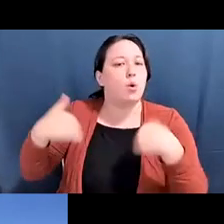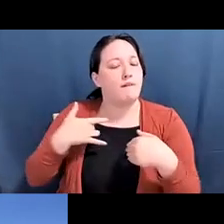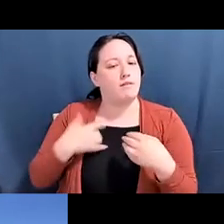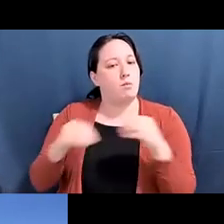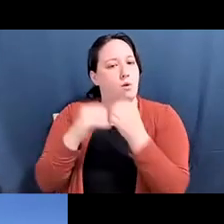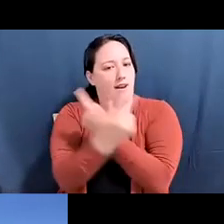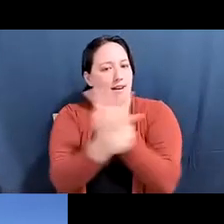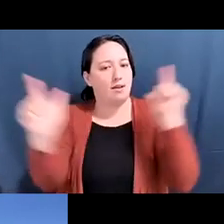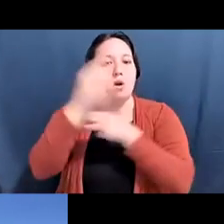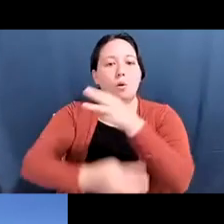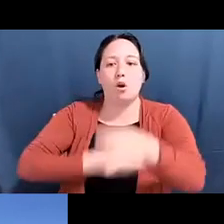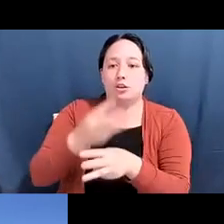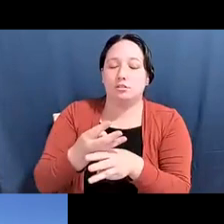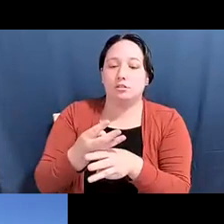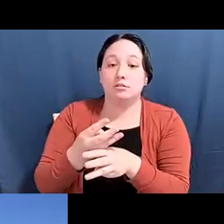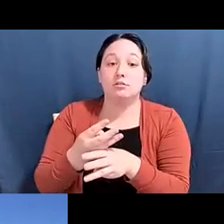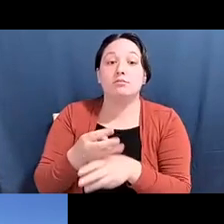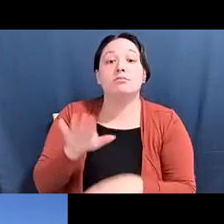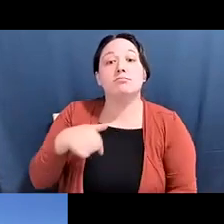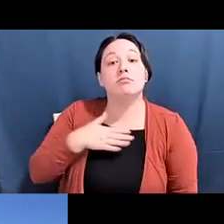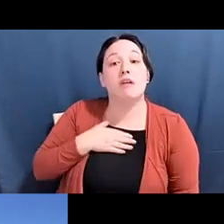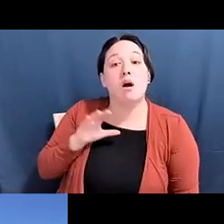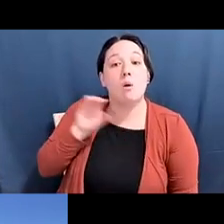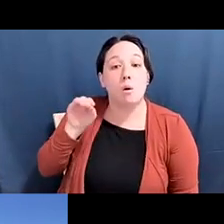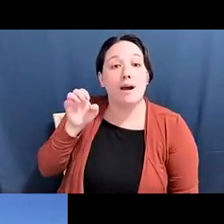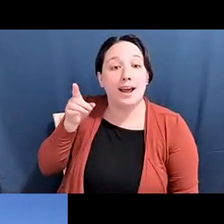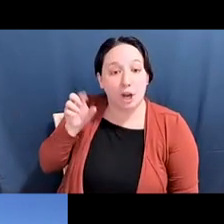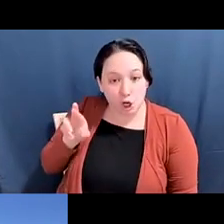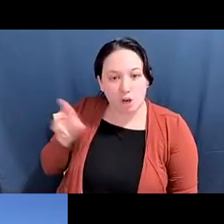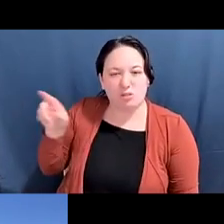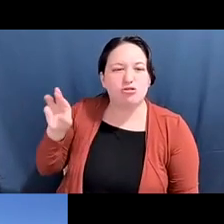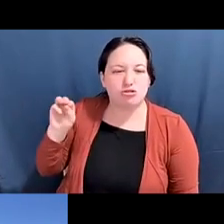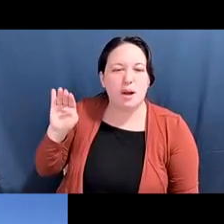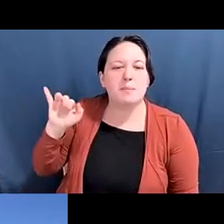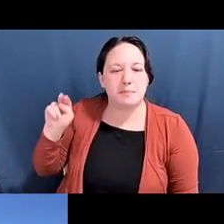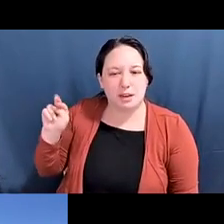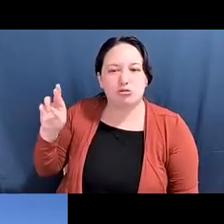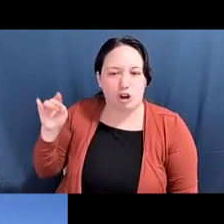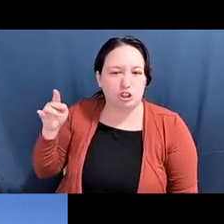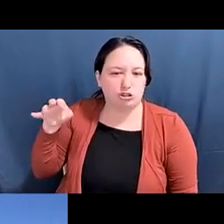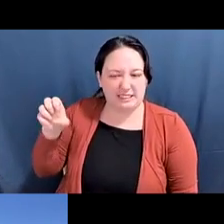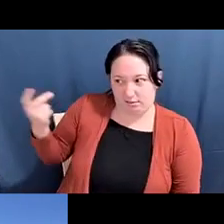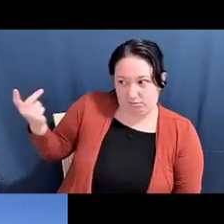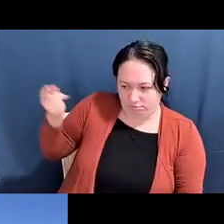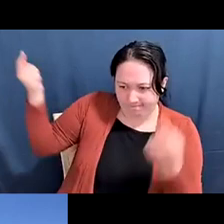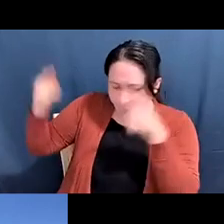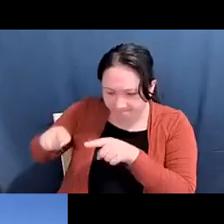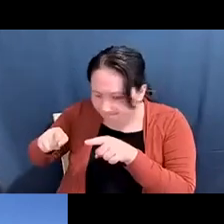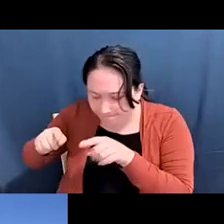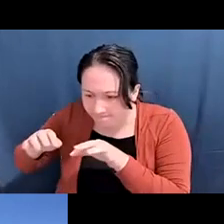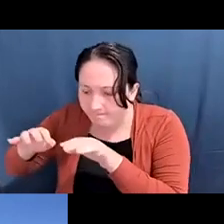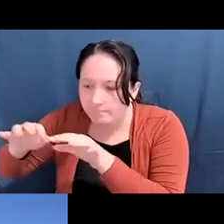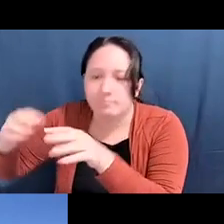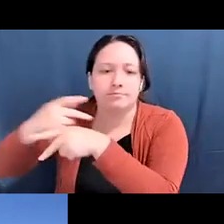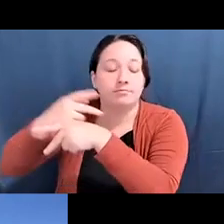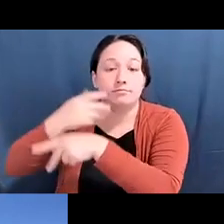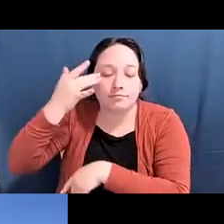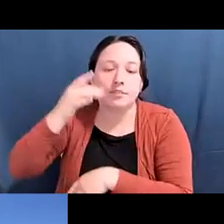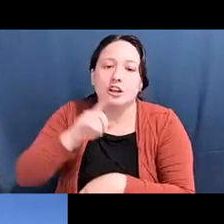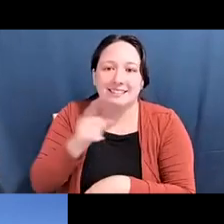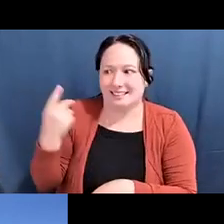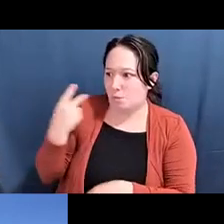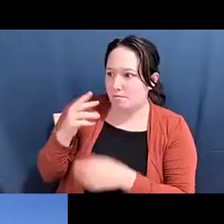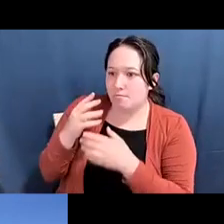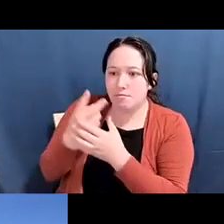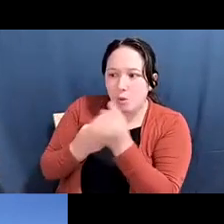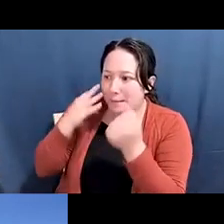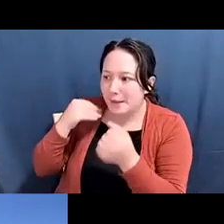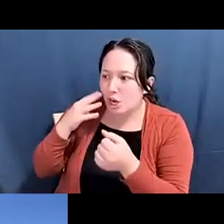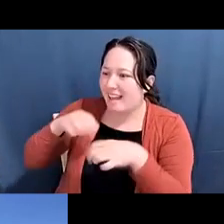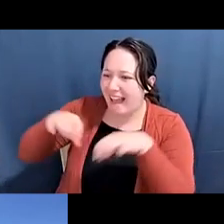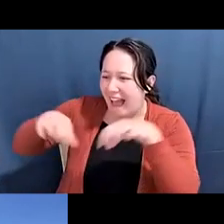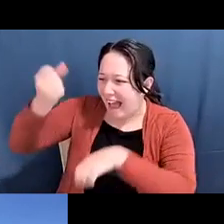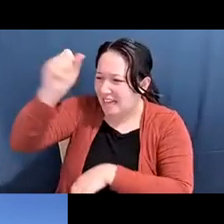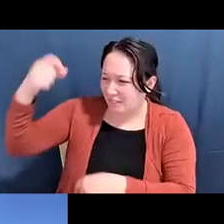Diane Fujino: We came together my co editor and I, Robyn Rodriguez, because, you know, we had been both of us and actually everybody here has been an activist for many, many years and